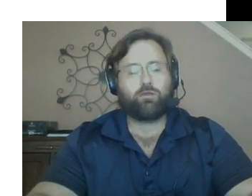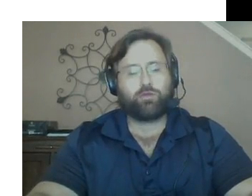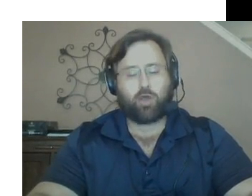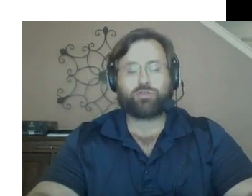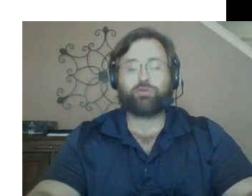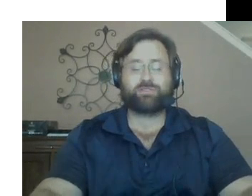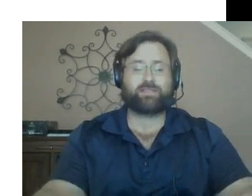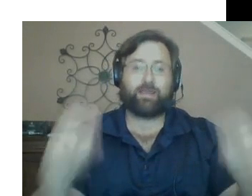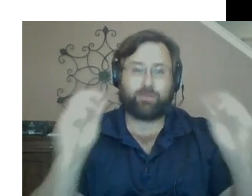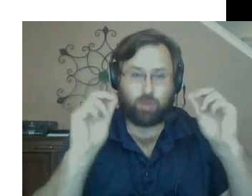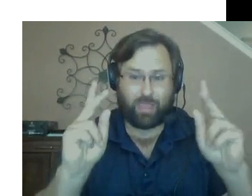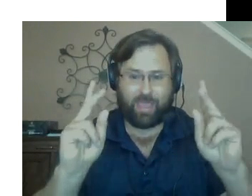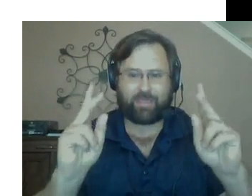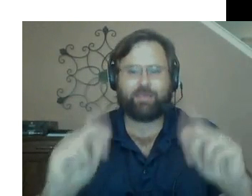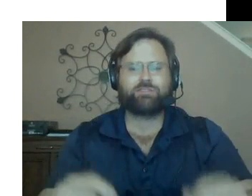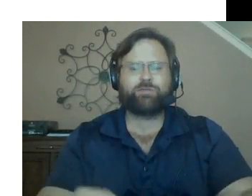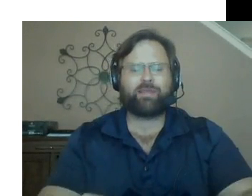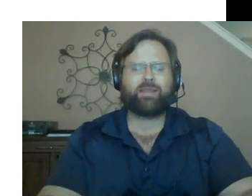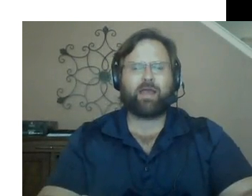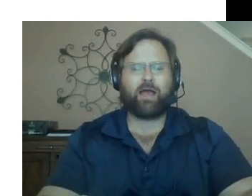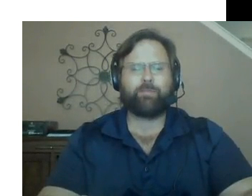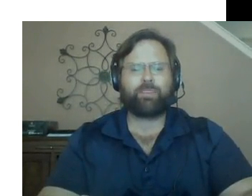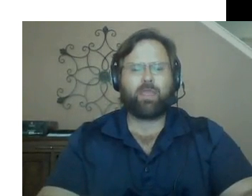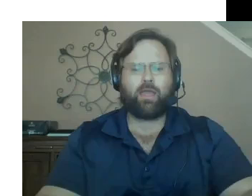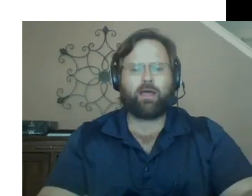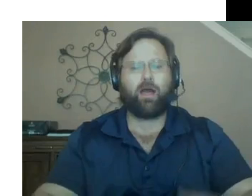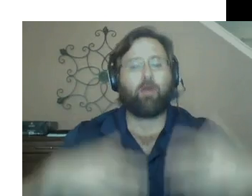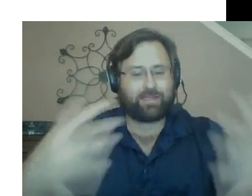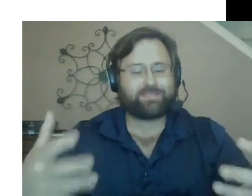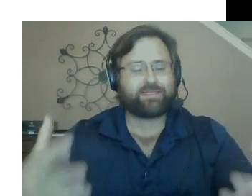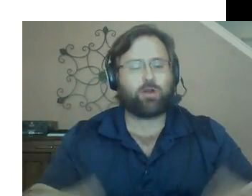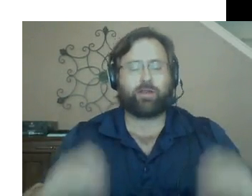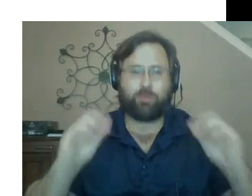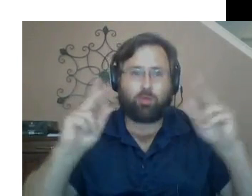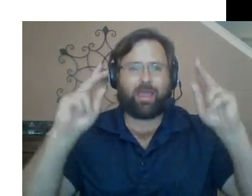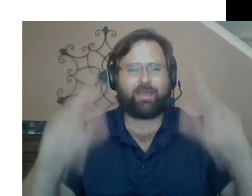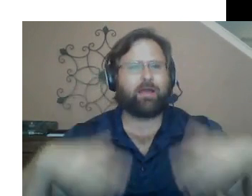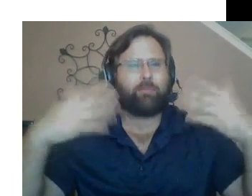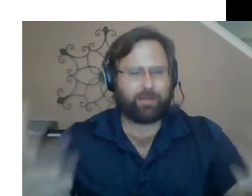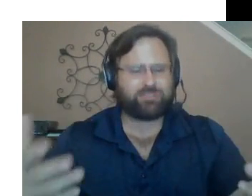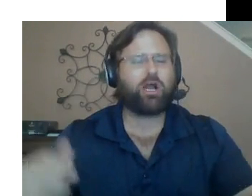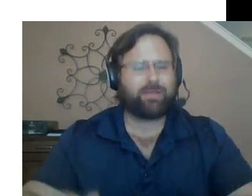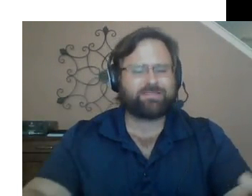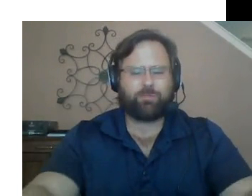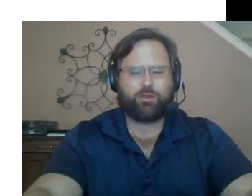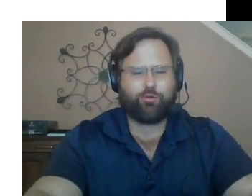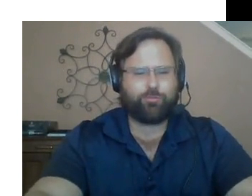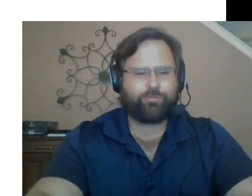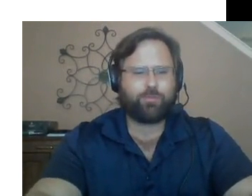you could also use the sign ok to mean all right let's get started ok I'm about to talk about something new